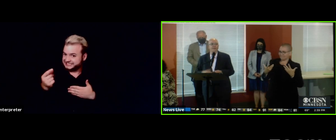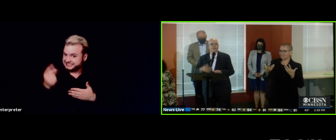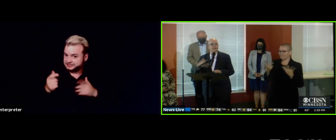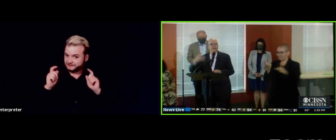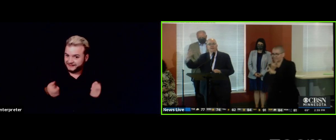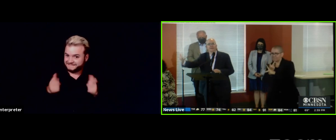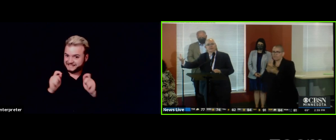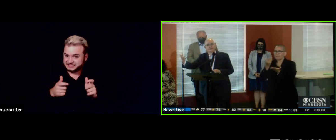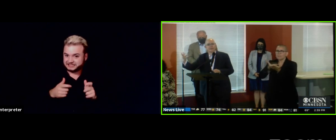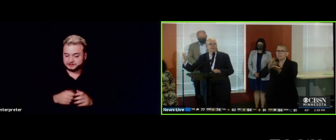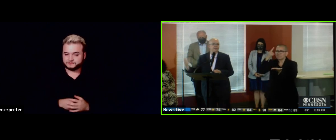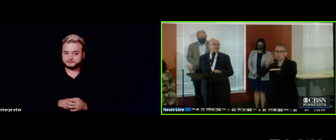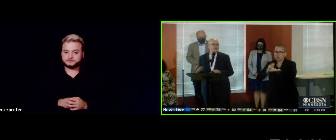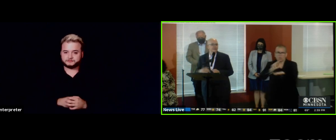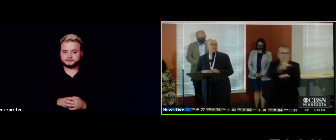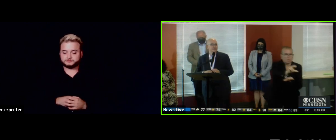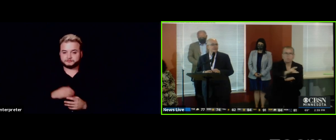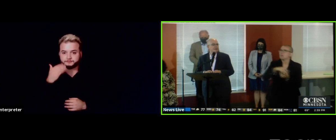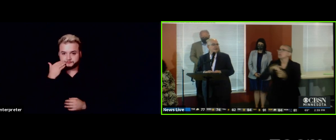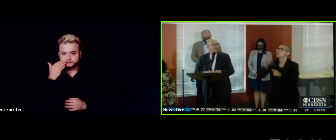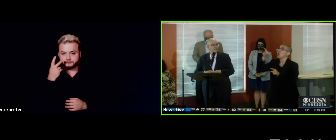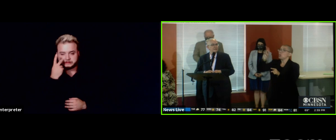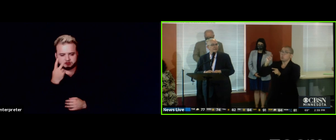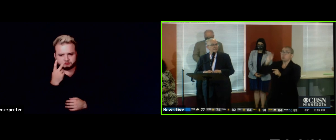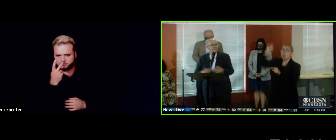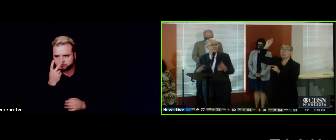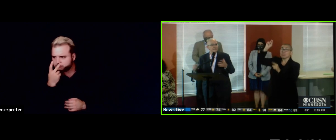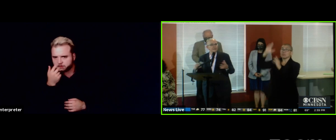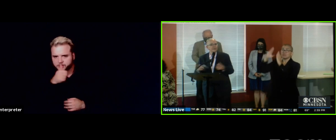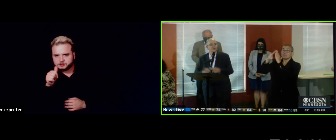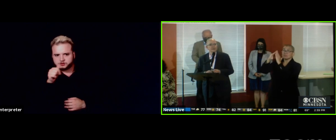a greater need in some part of the state than another, we'll have the ability to do some